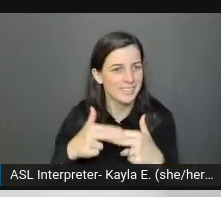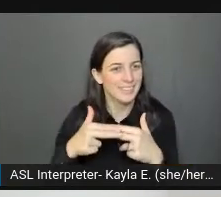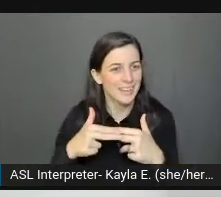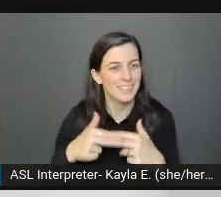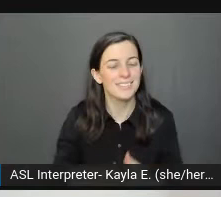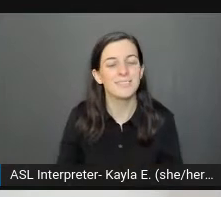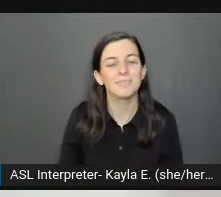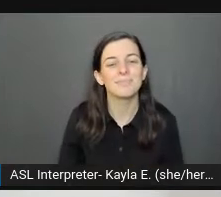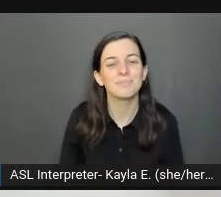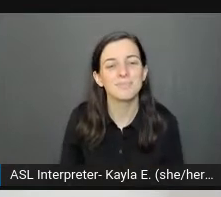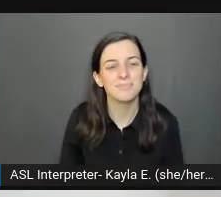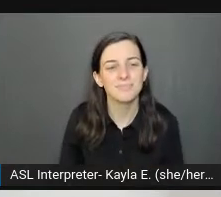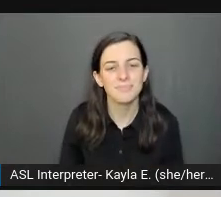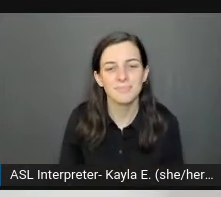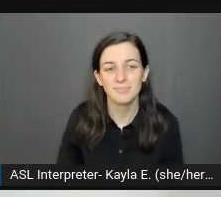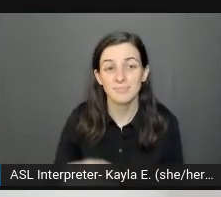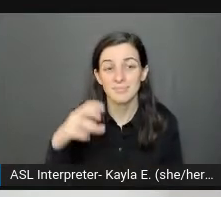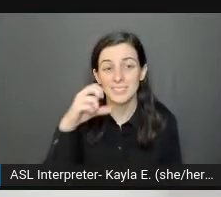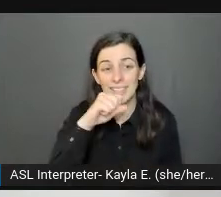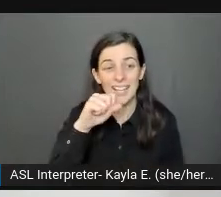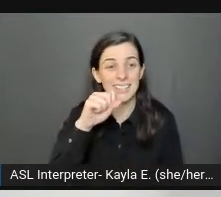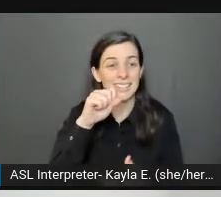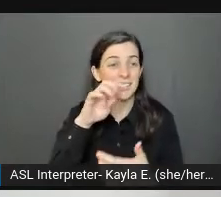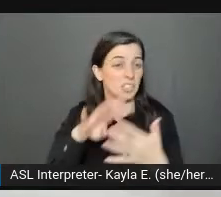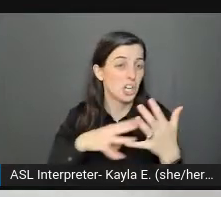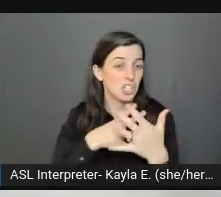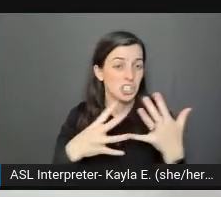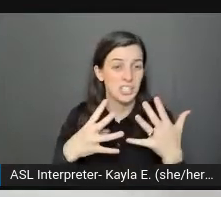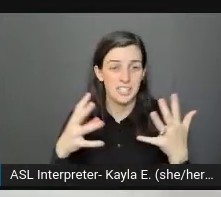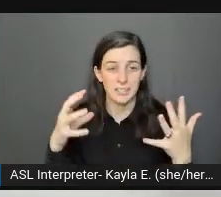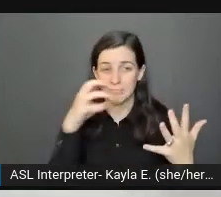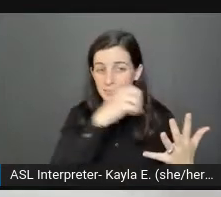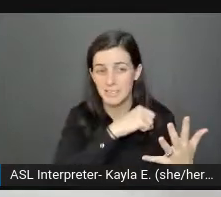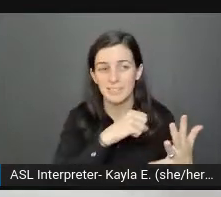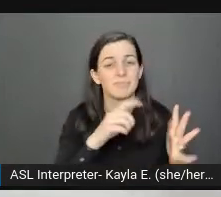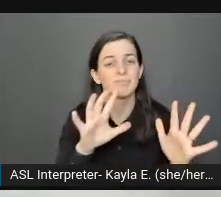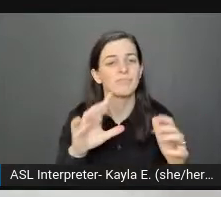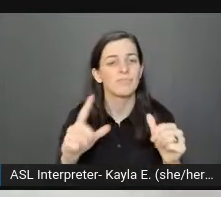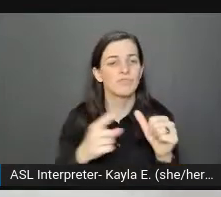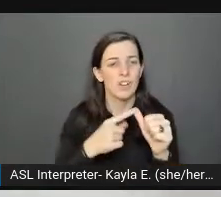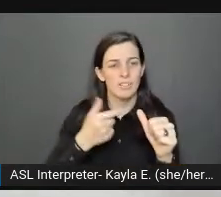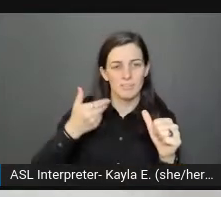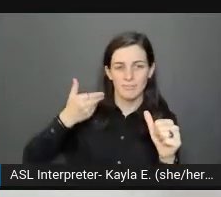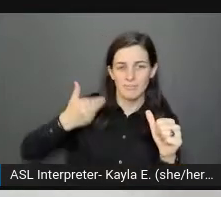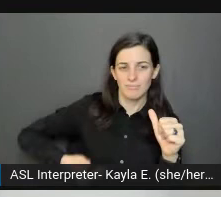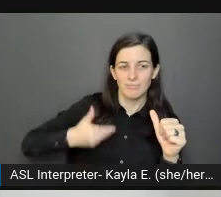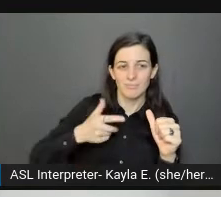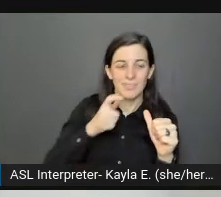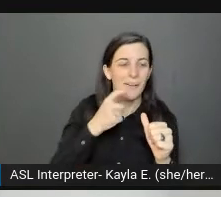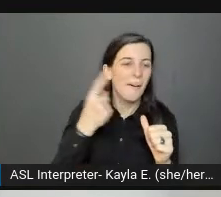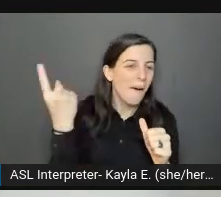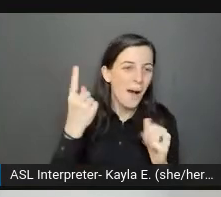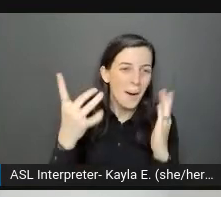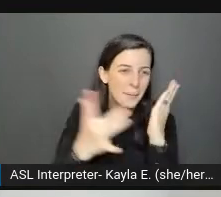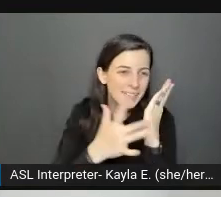I guess I'm missing my agenda. Let me tell you a little bit about myself, and then we'll jump into things. Technical problems are always fun, aren't they?